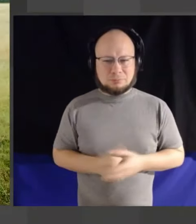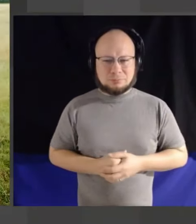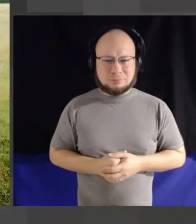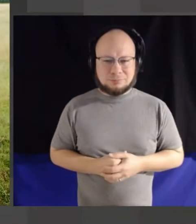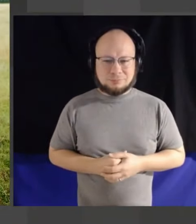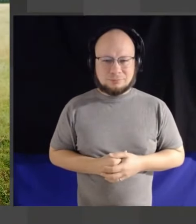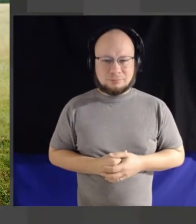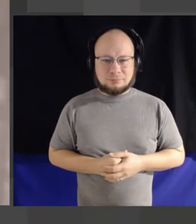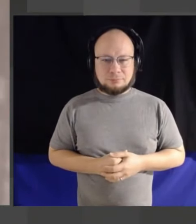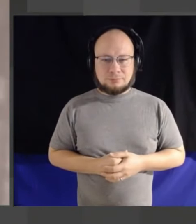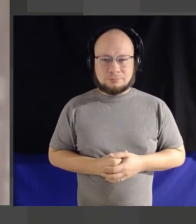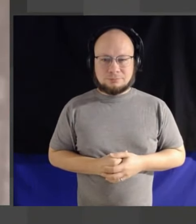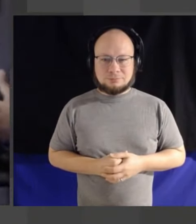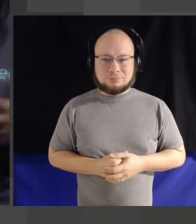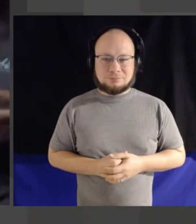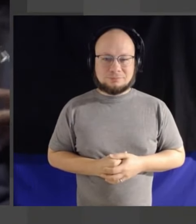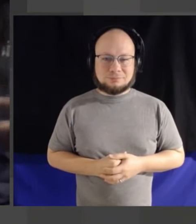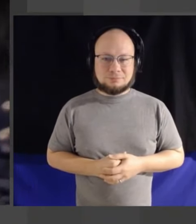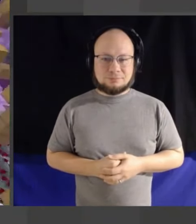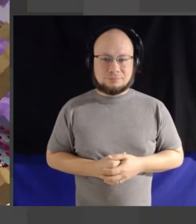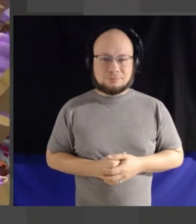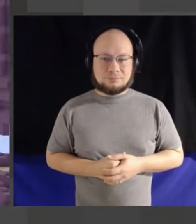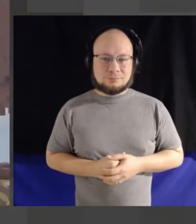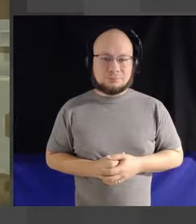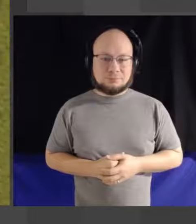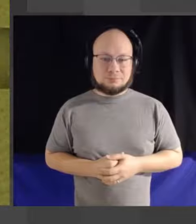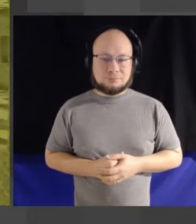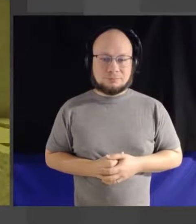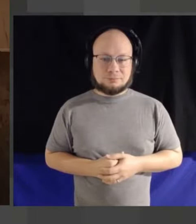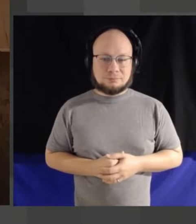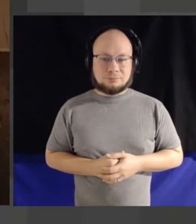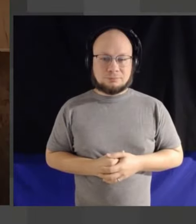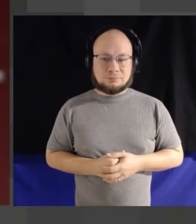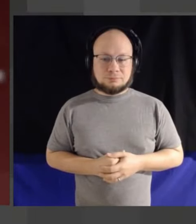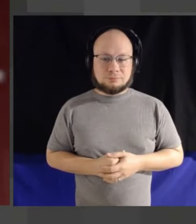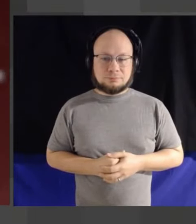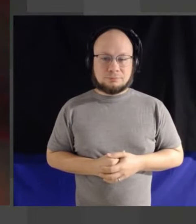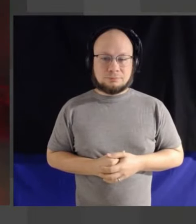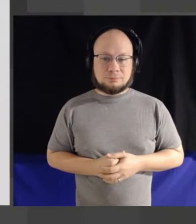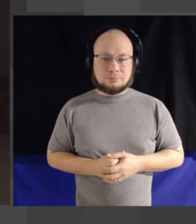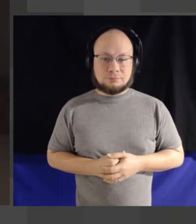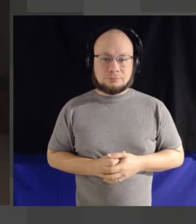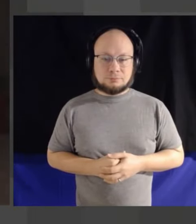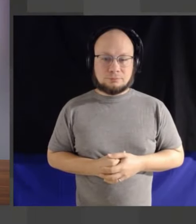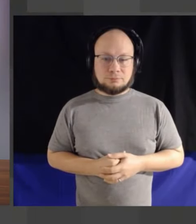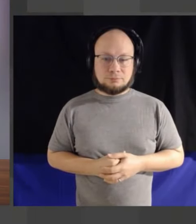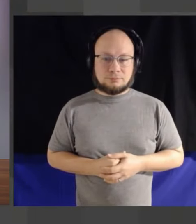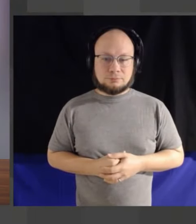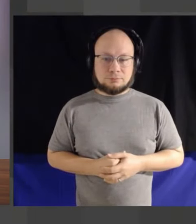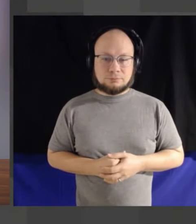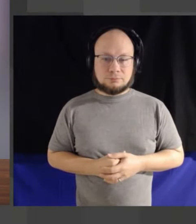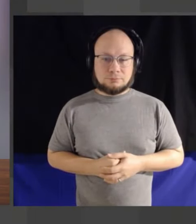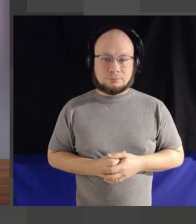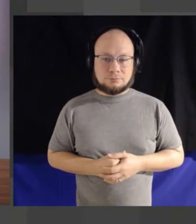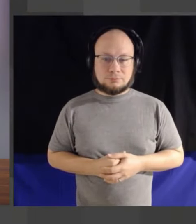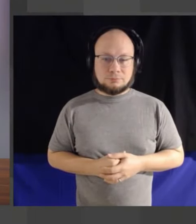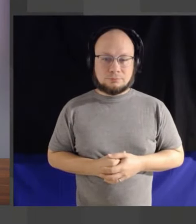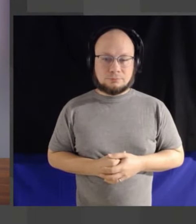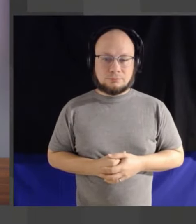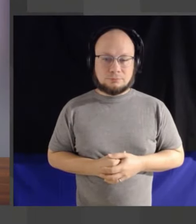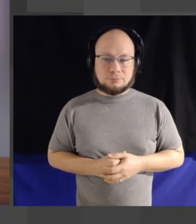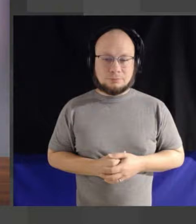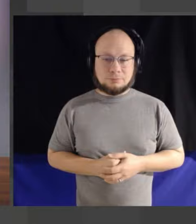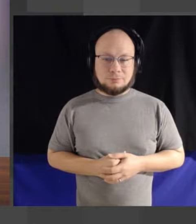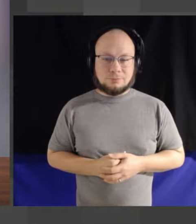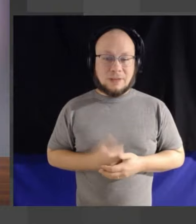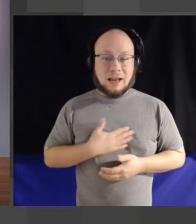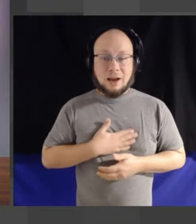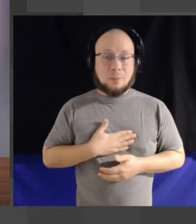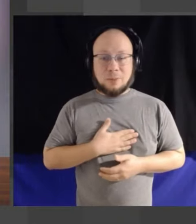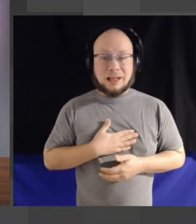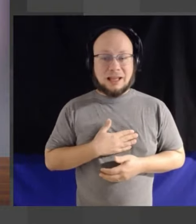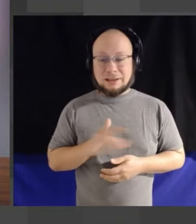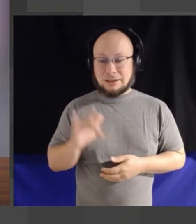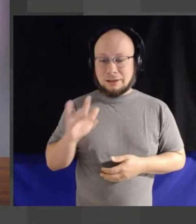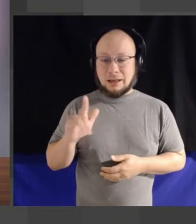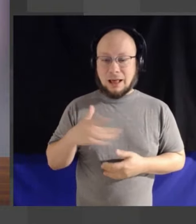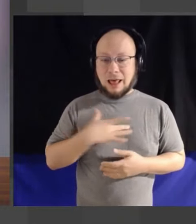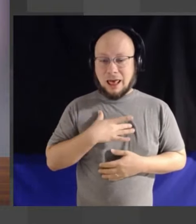EVERYONE JUST STARTS